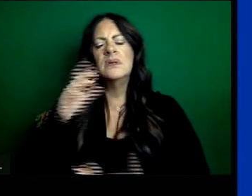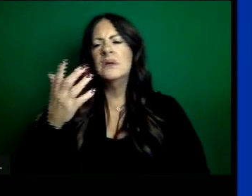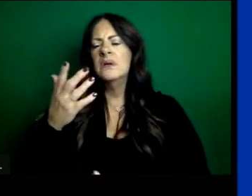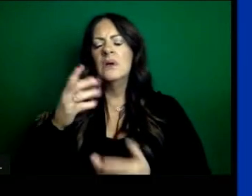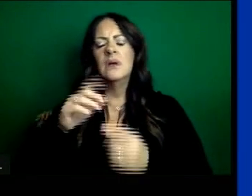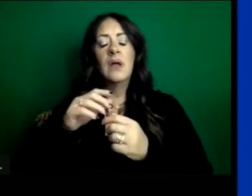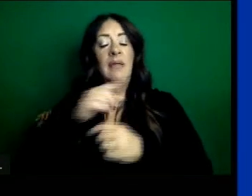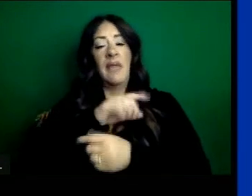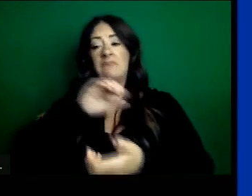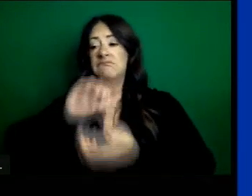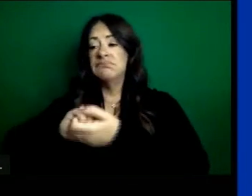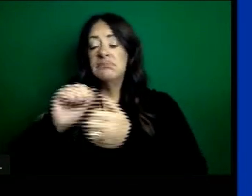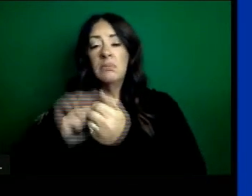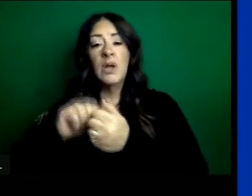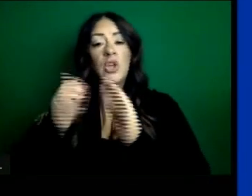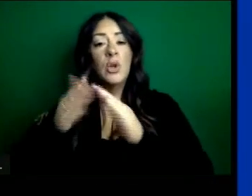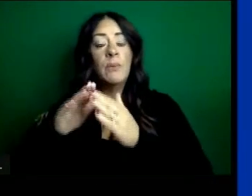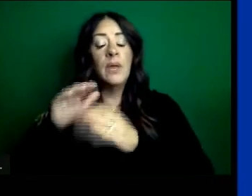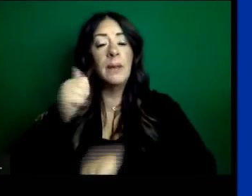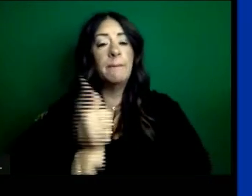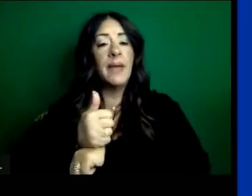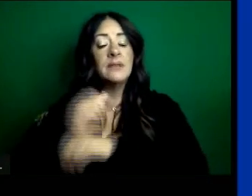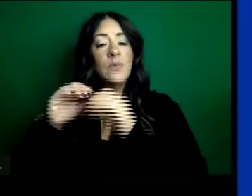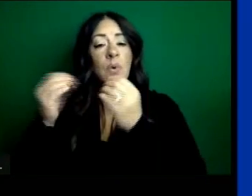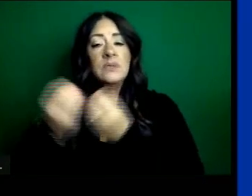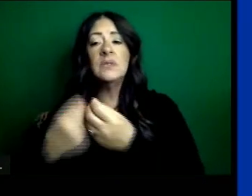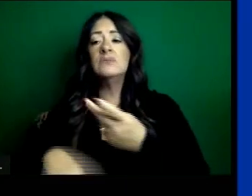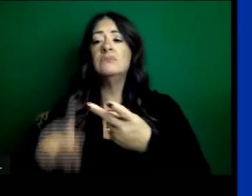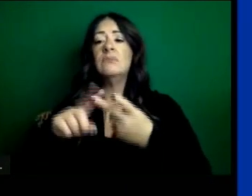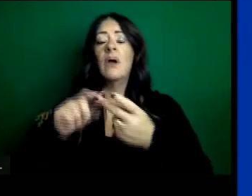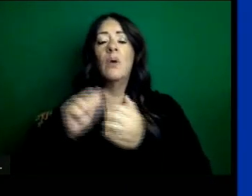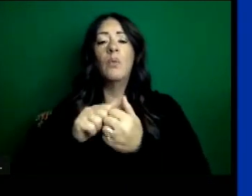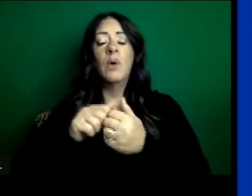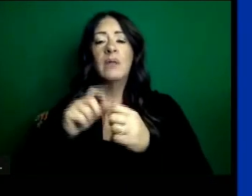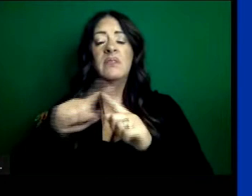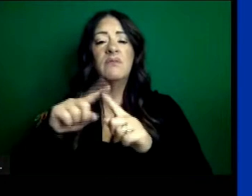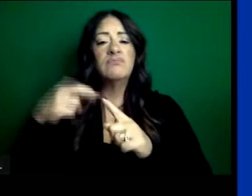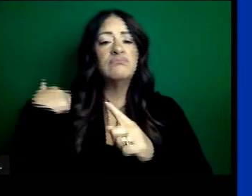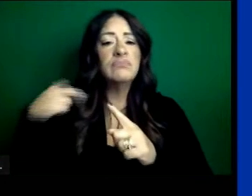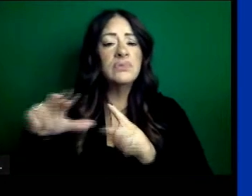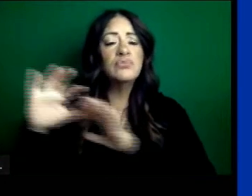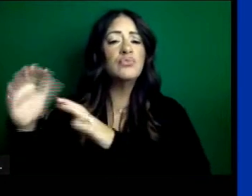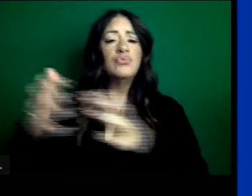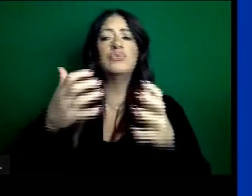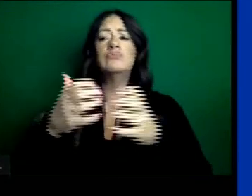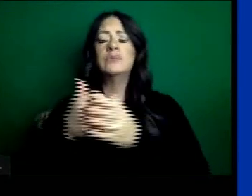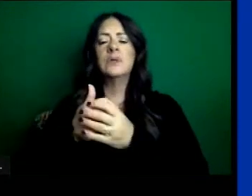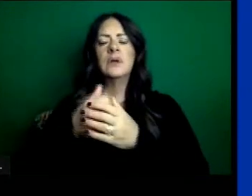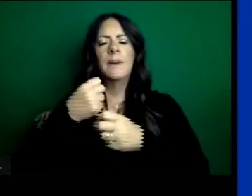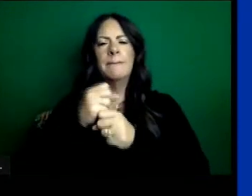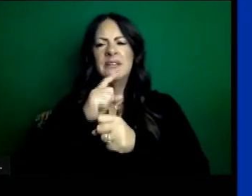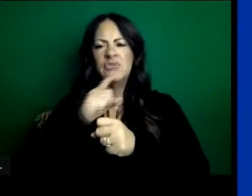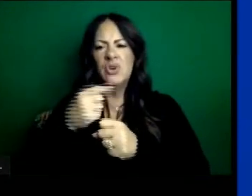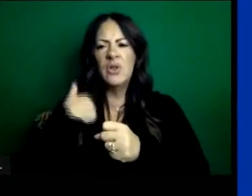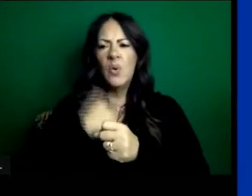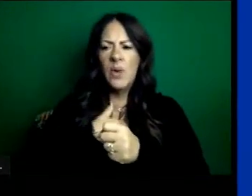PROVIDING RESOURCES NECESSARY TO DO THE TARGETED OUTREACH AND ENGAGEMENT WITH COMMUNITY BASED PARTNERS, A FAITH BASED